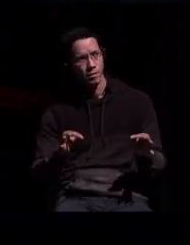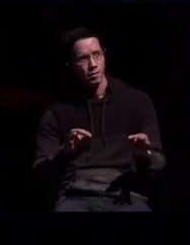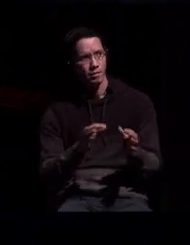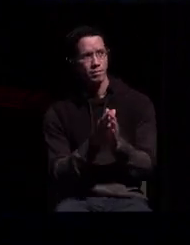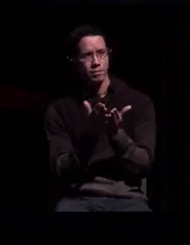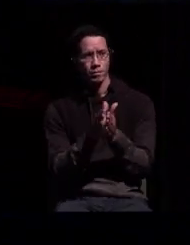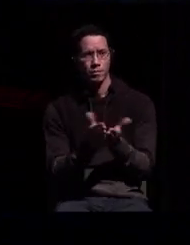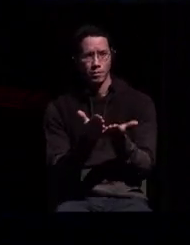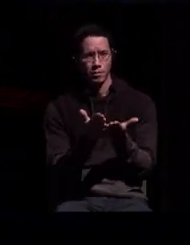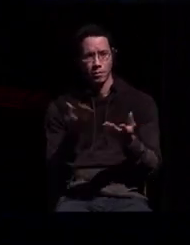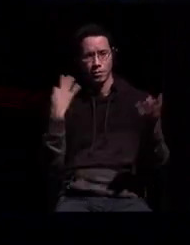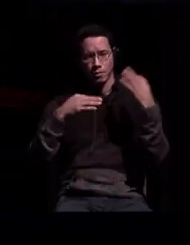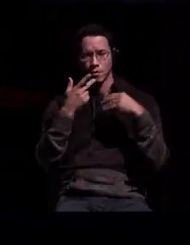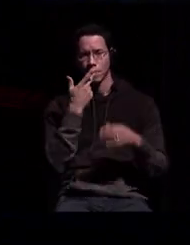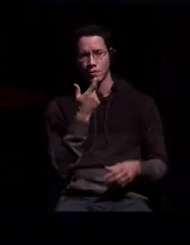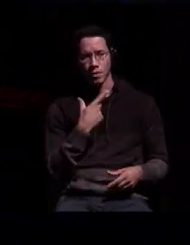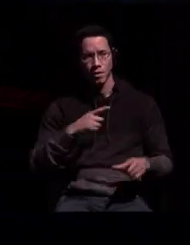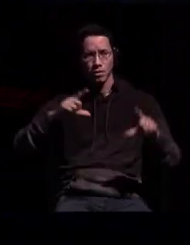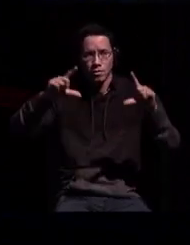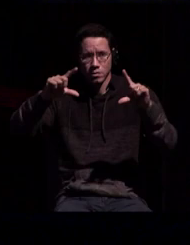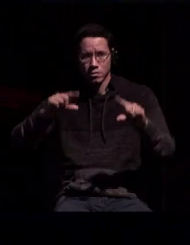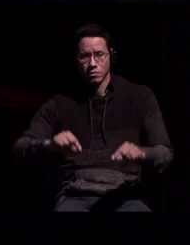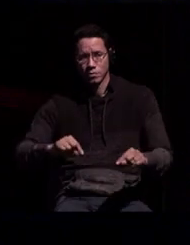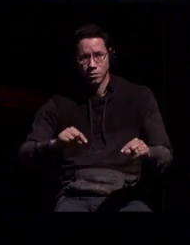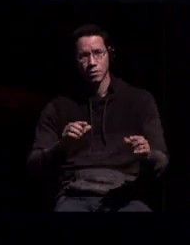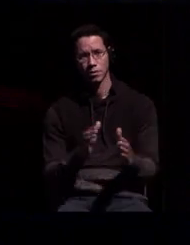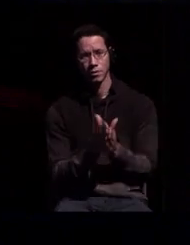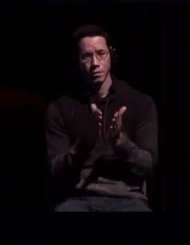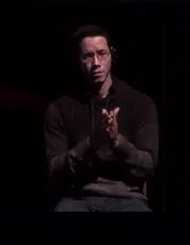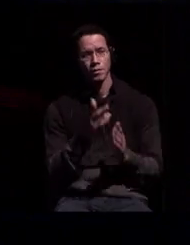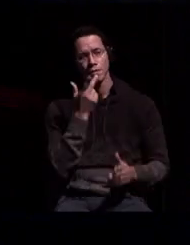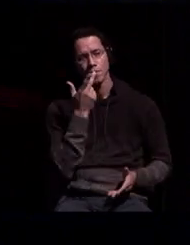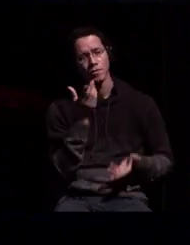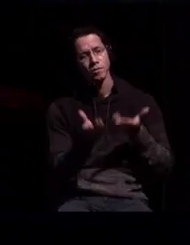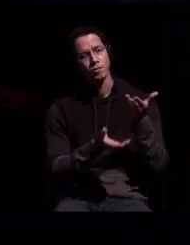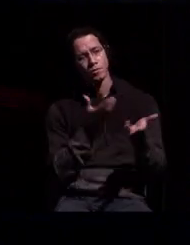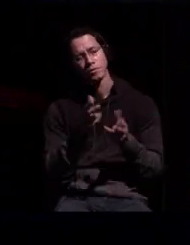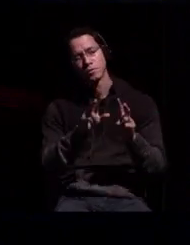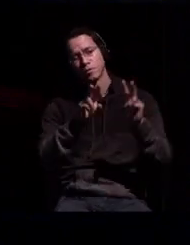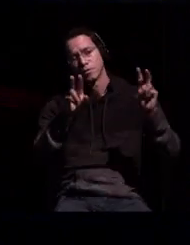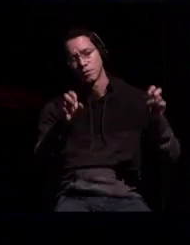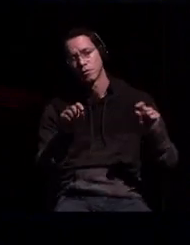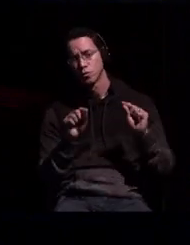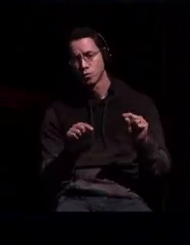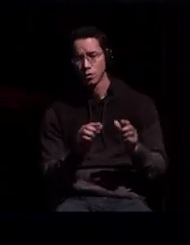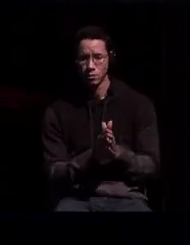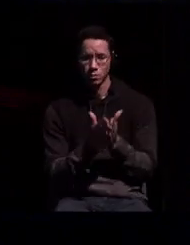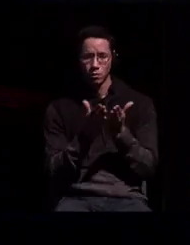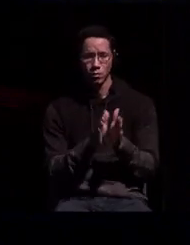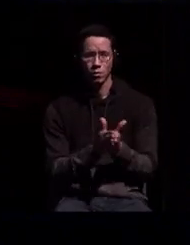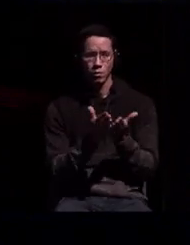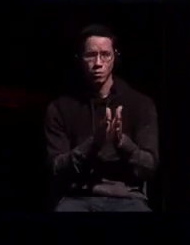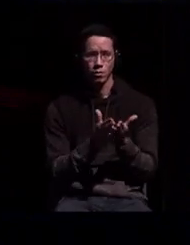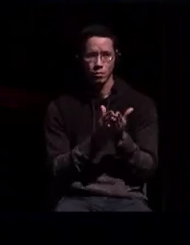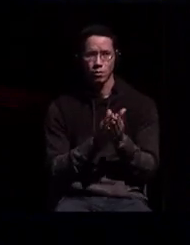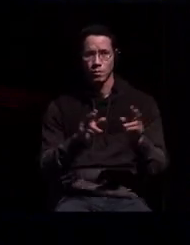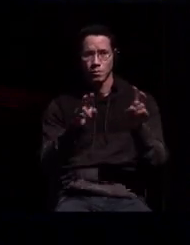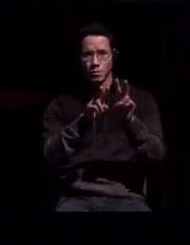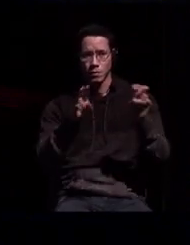fighting poverty... Let’s see, it is generally poverty as a monetary issue, of income increase